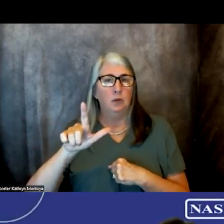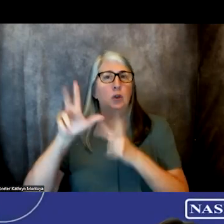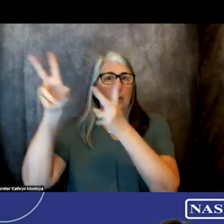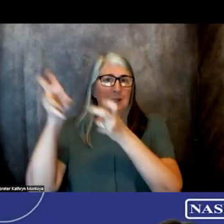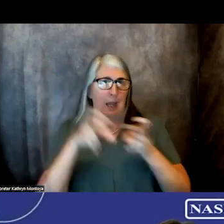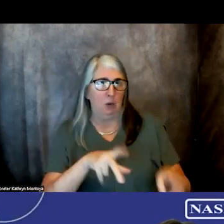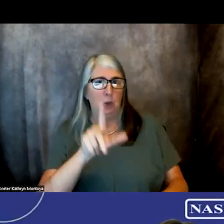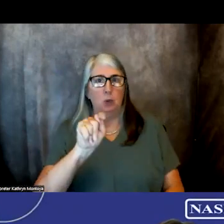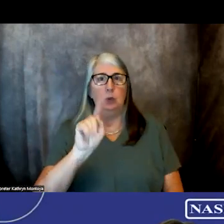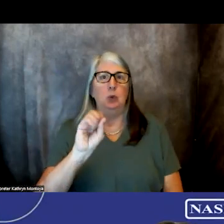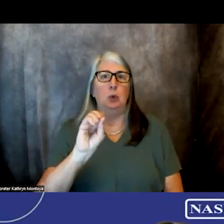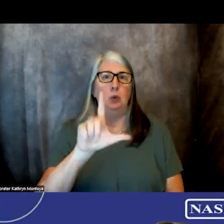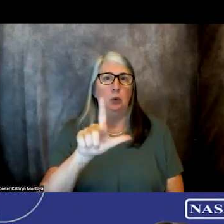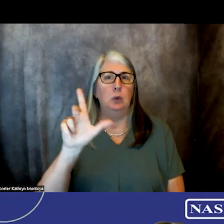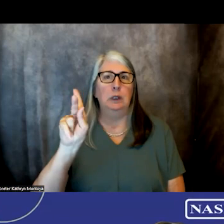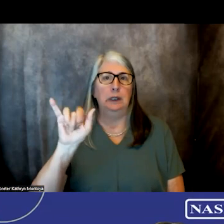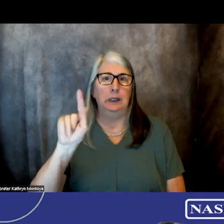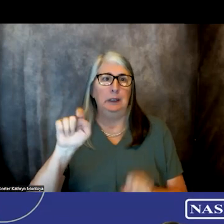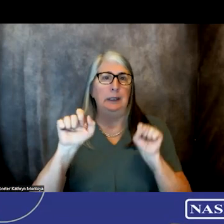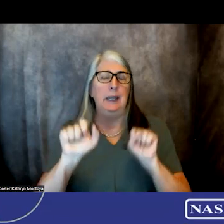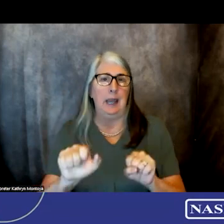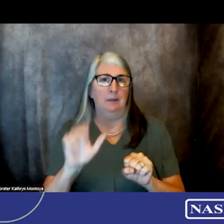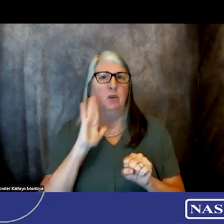ONE OF THE FIRST PARTS THAT WE ARE GOING TO START WITH IS THE